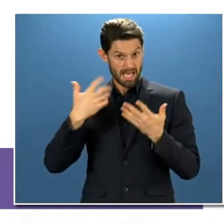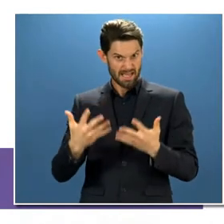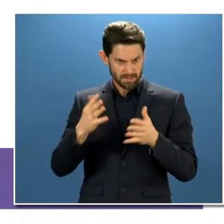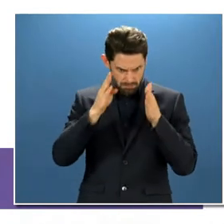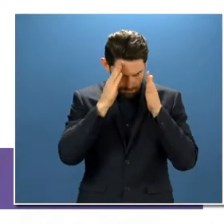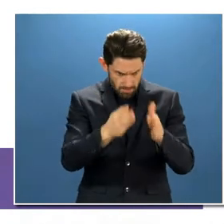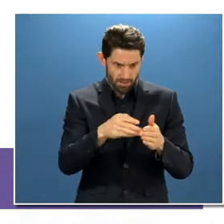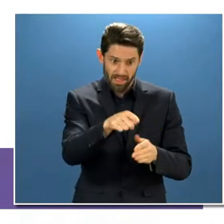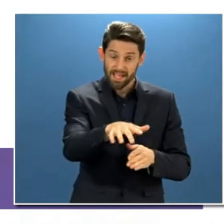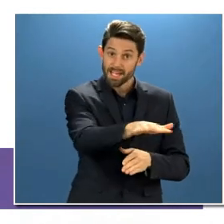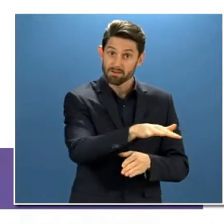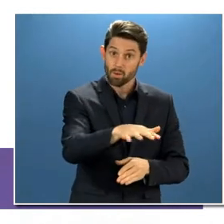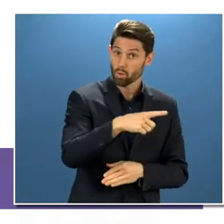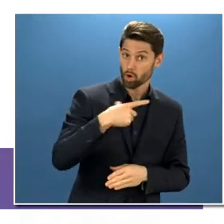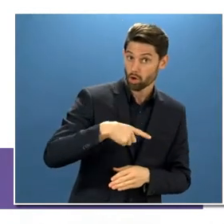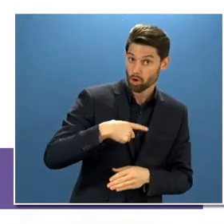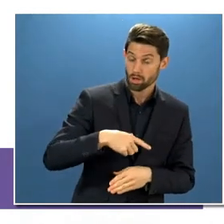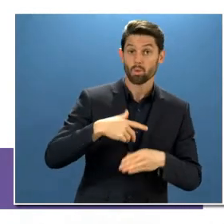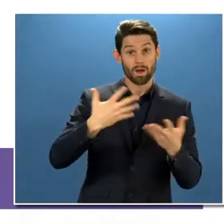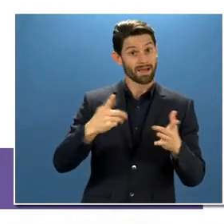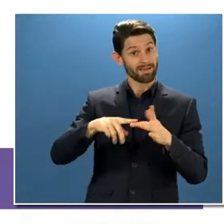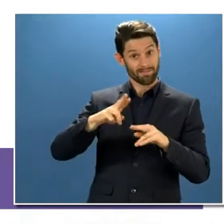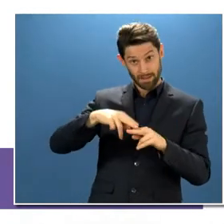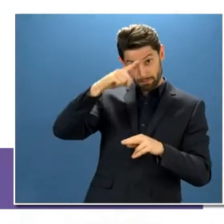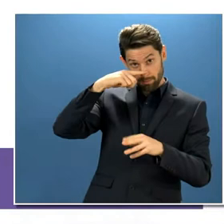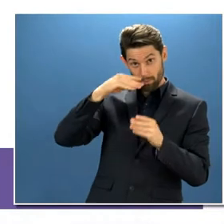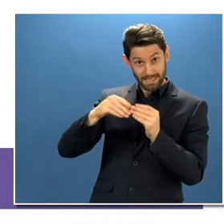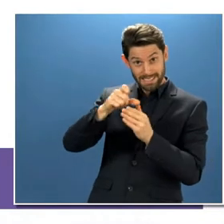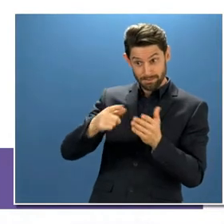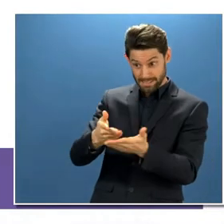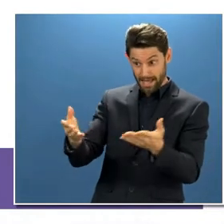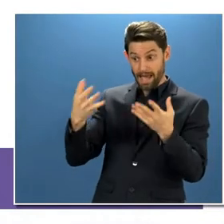when people with disability are employed in good jobs in open employment, it is